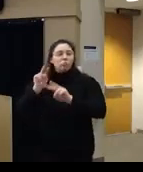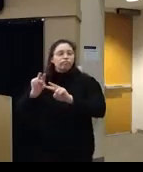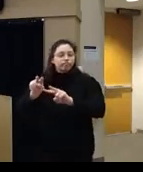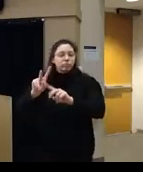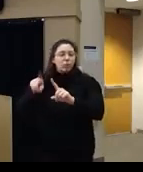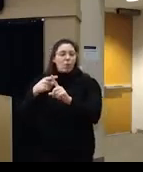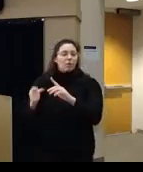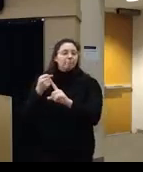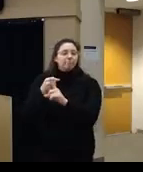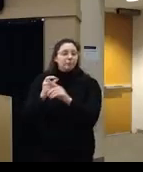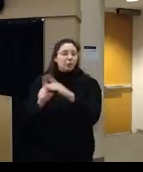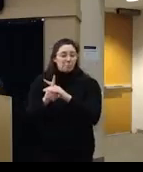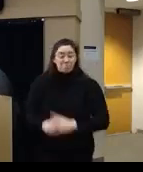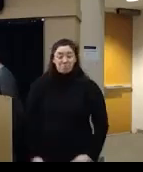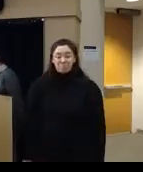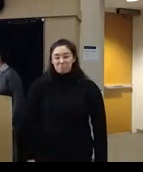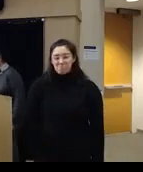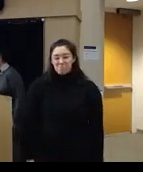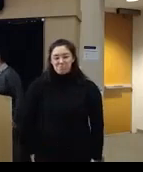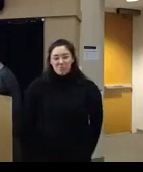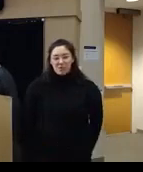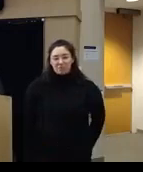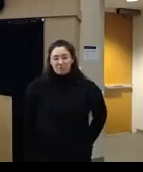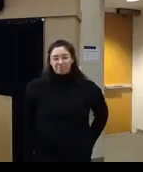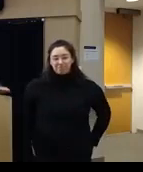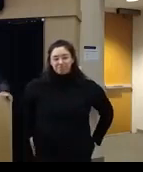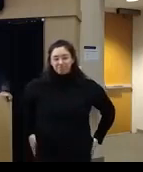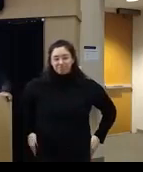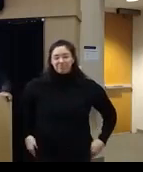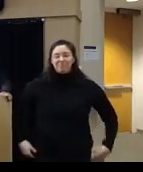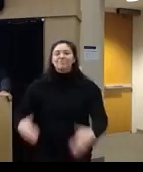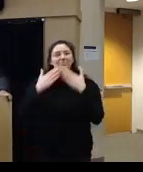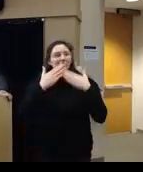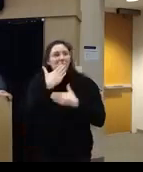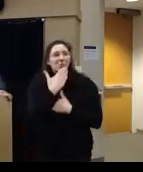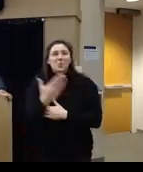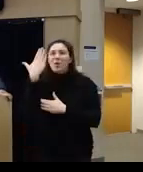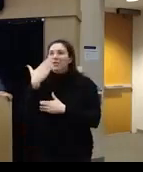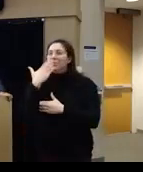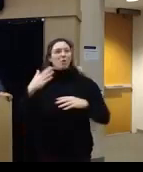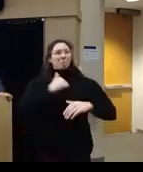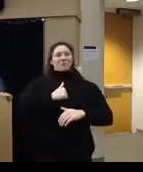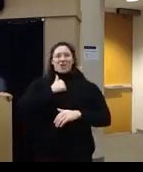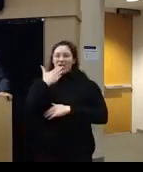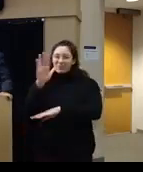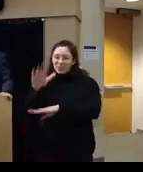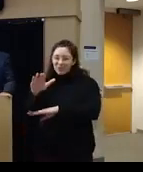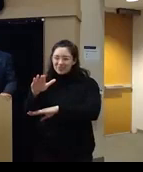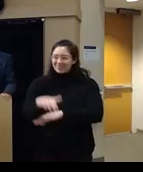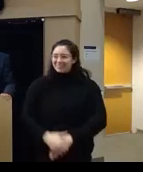session thank you co okay thank you good good morning I'm sorry good afternoon everybody uh